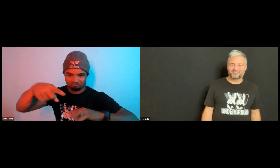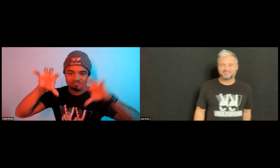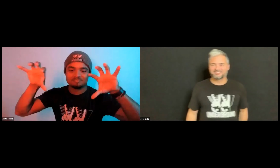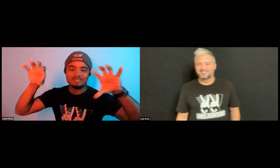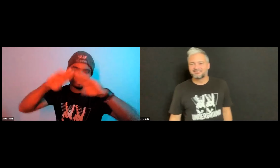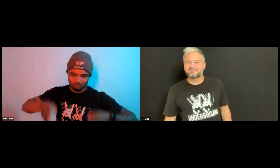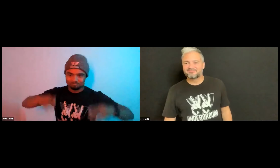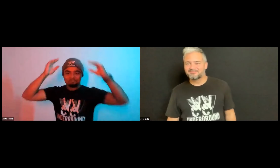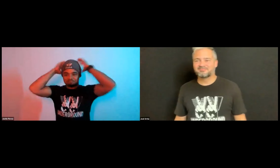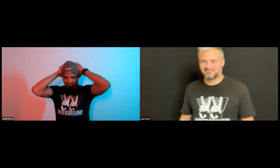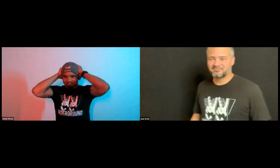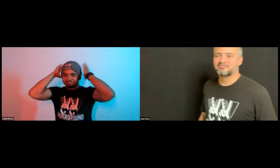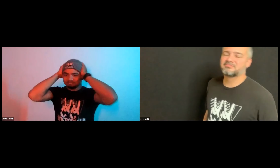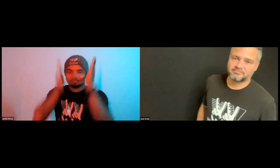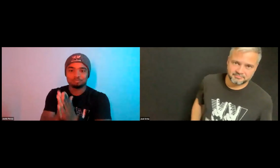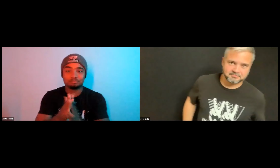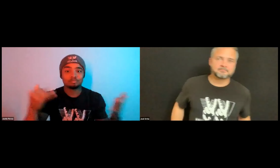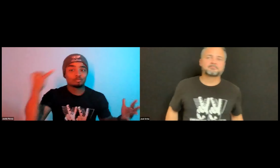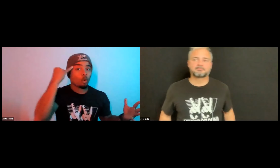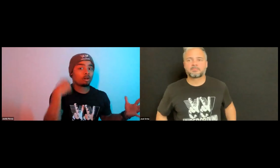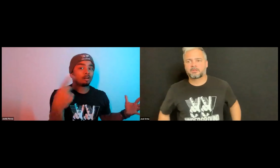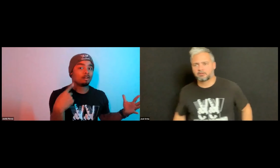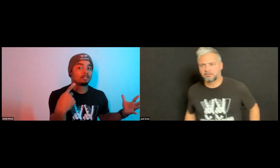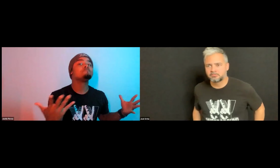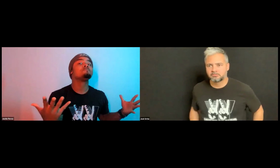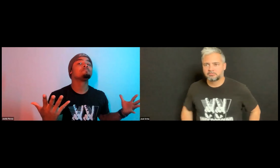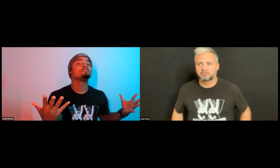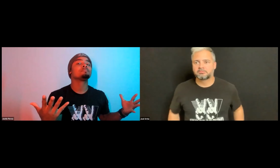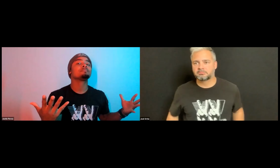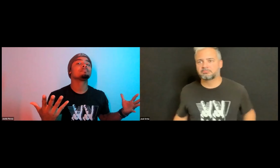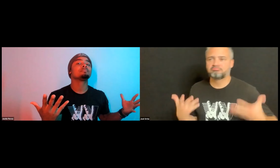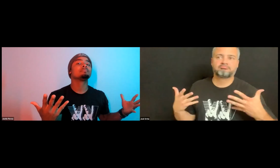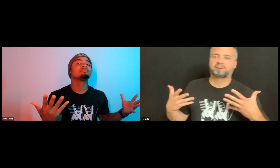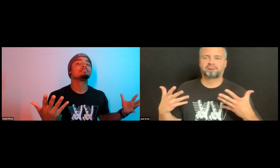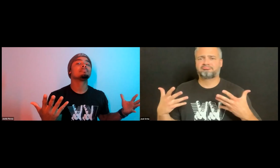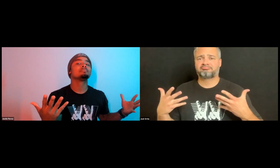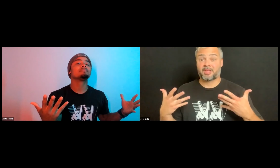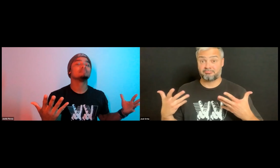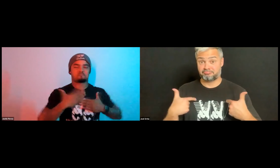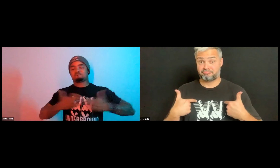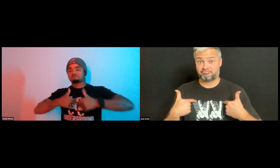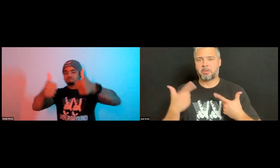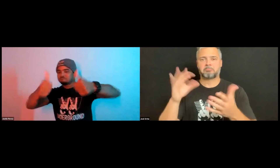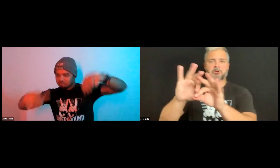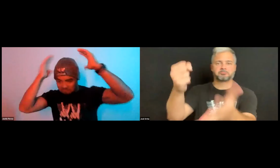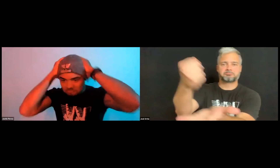All right. All right. Okay, Joel. I'm up. All right.